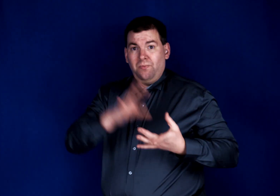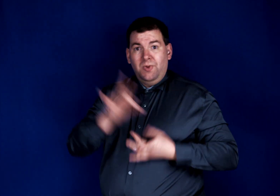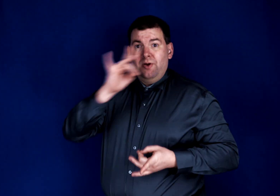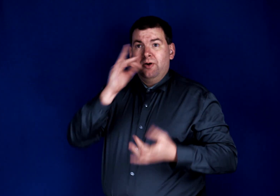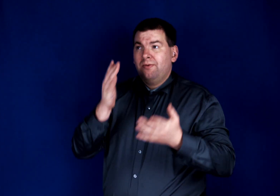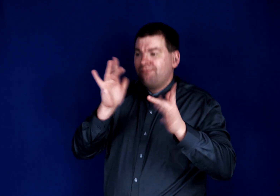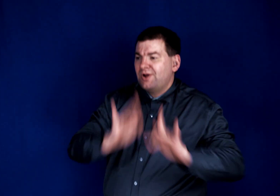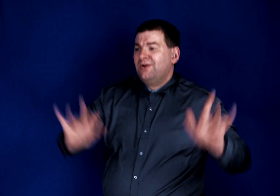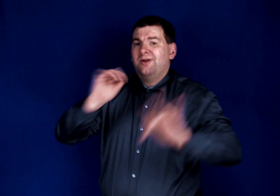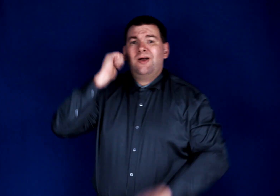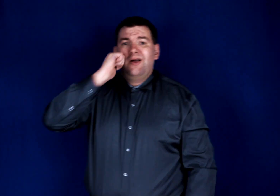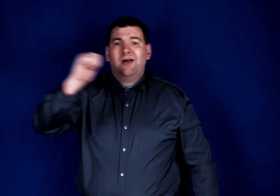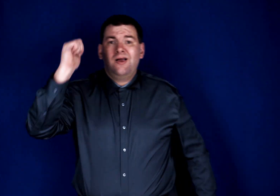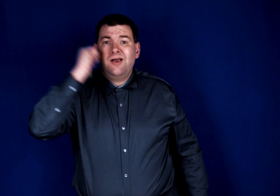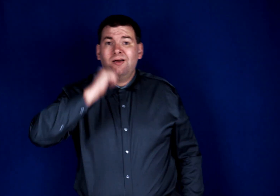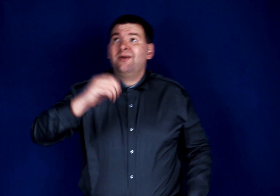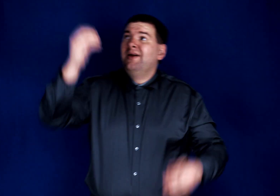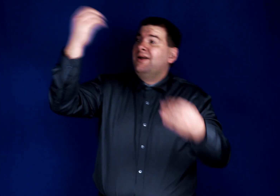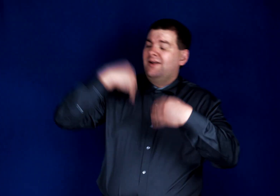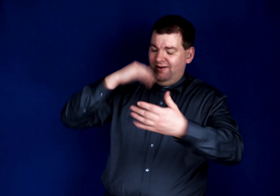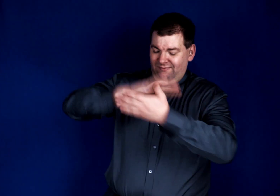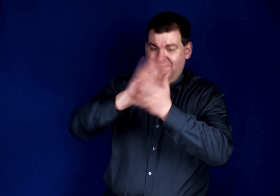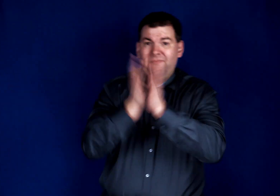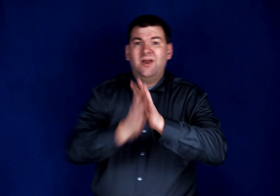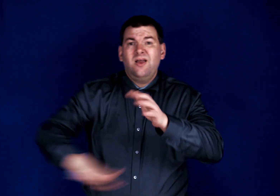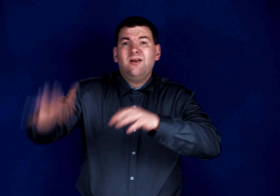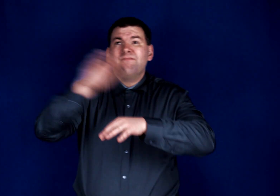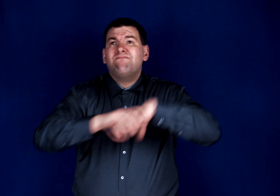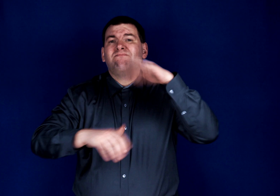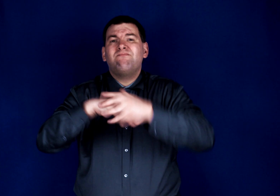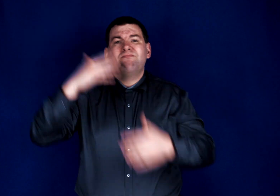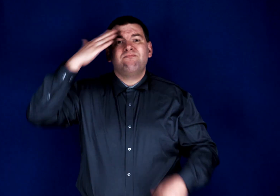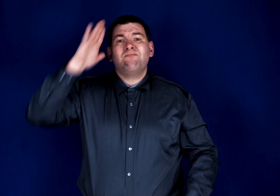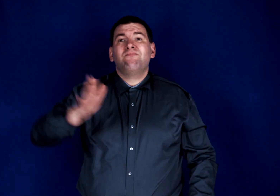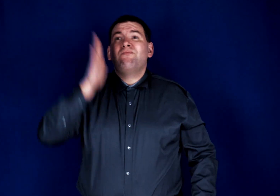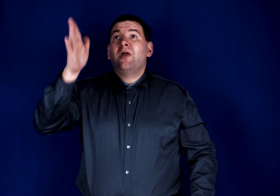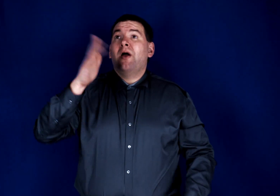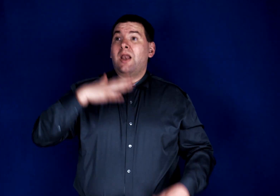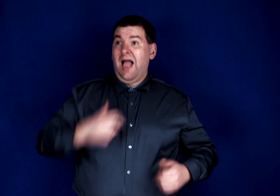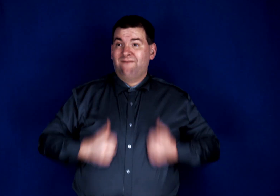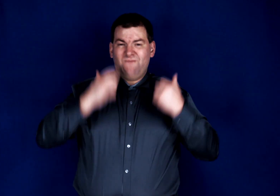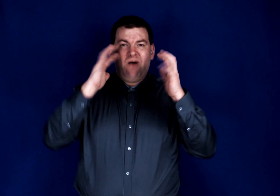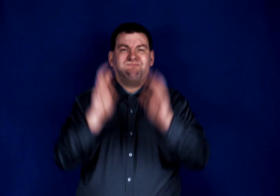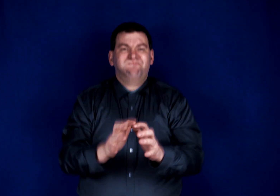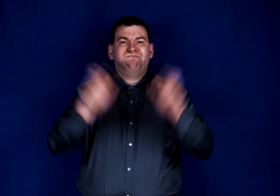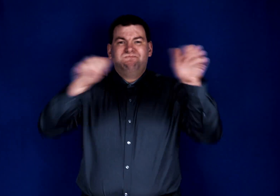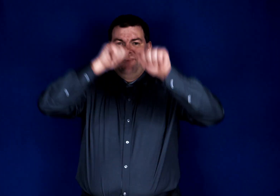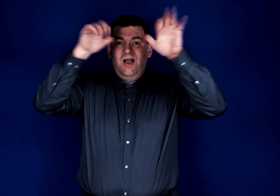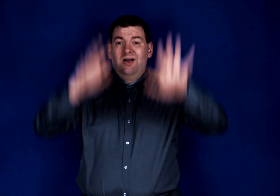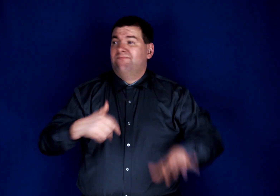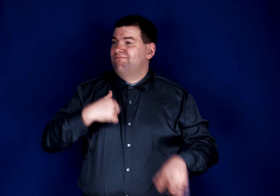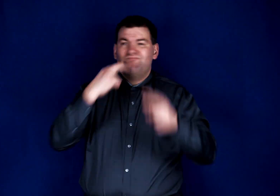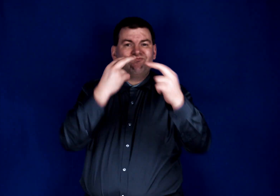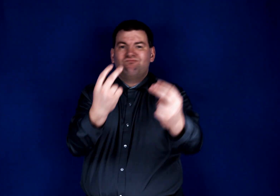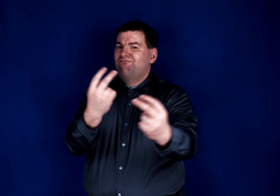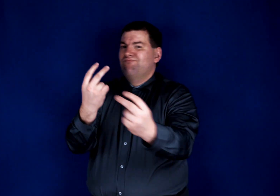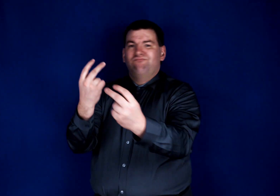every day. He gives me peace of mind and life abundantly. I won't be